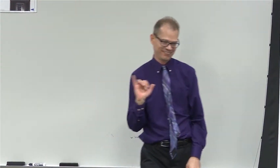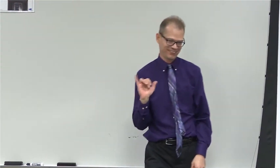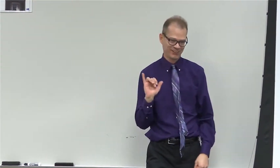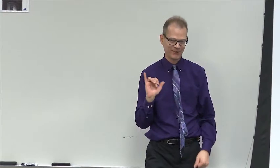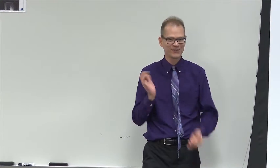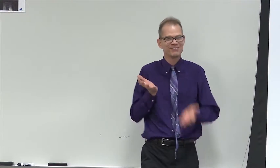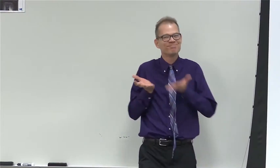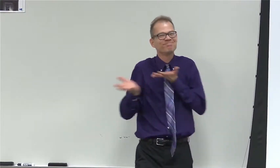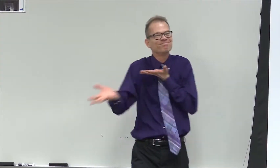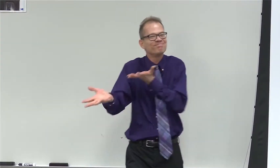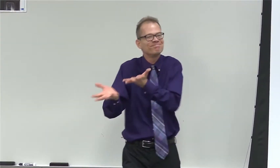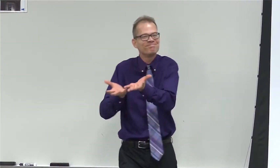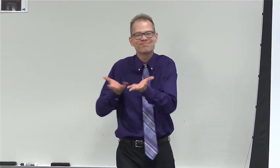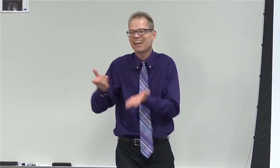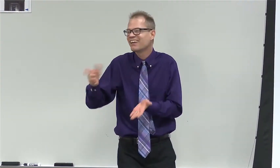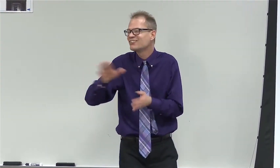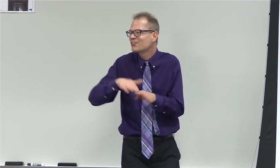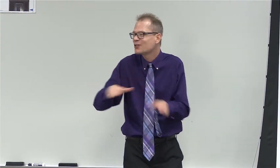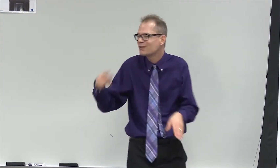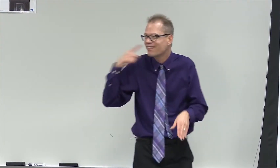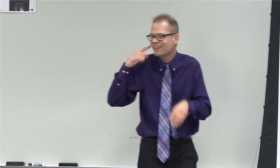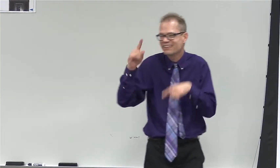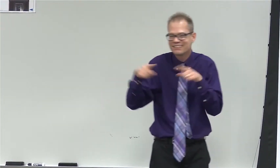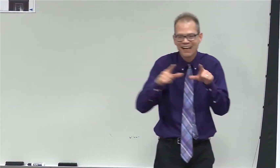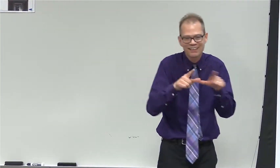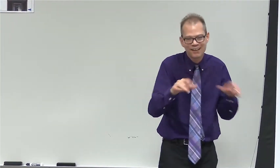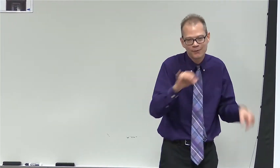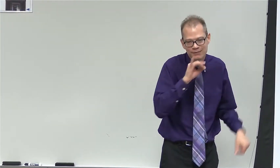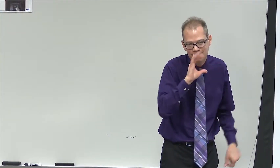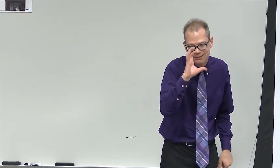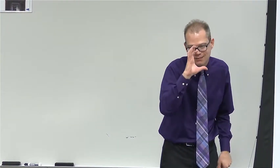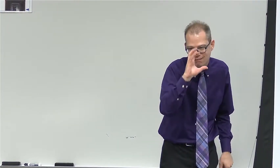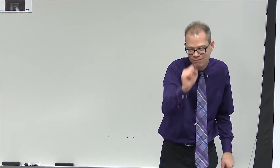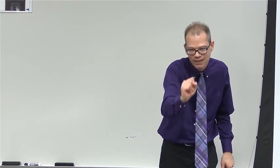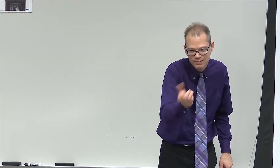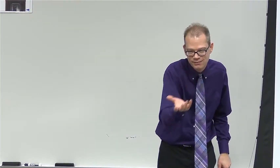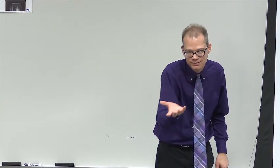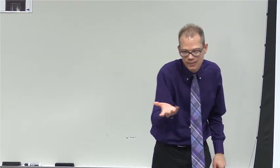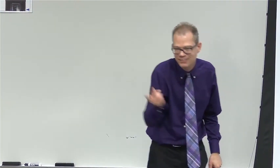I think we get along very well. They think that sign language is just fascinating,